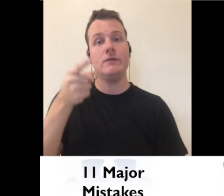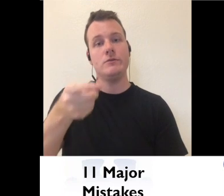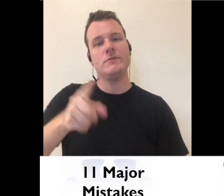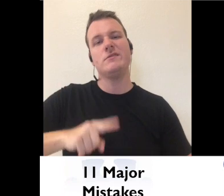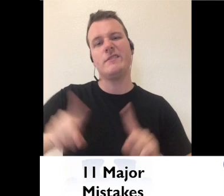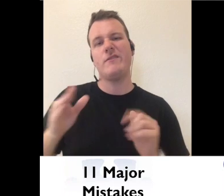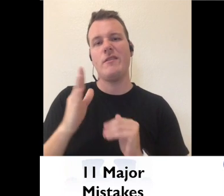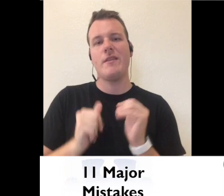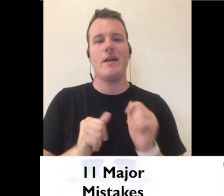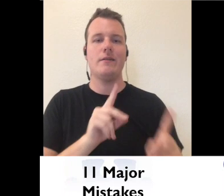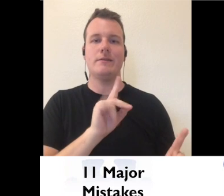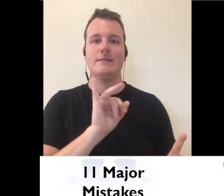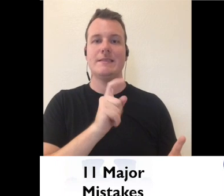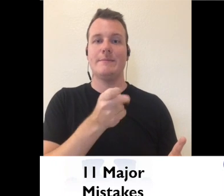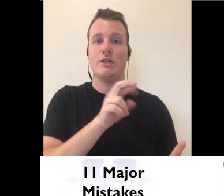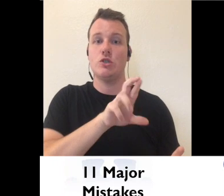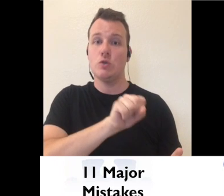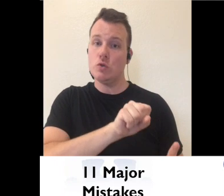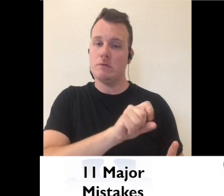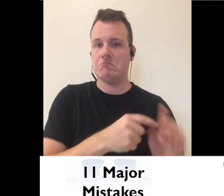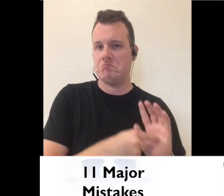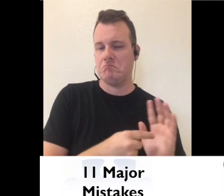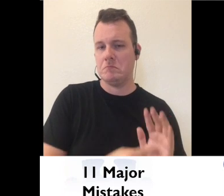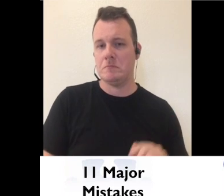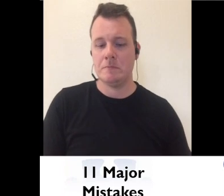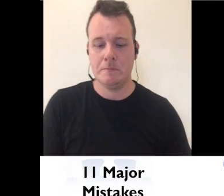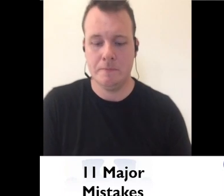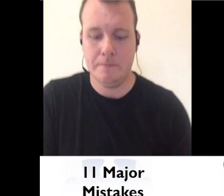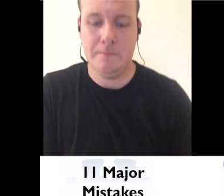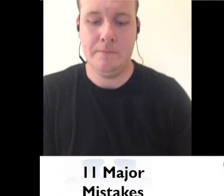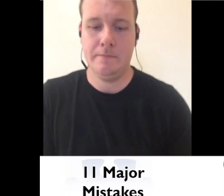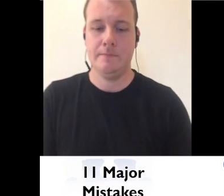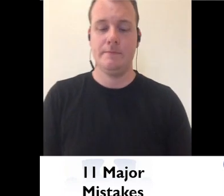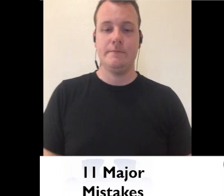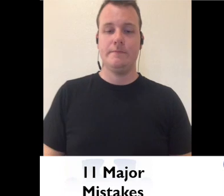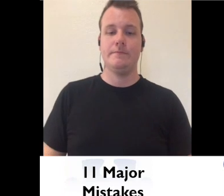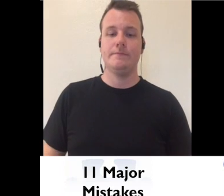different than, say the dispensers for example. Defining the market size too